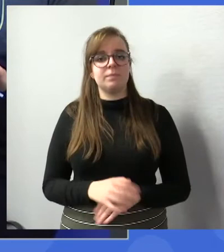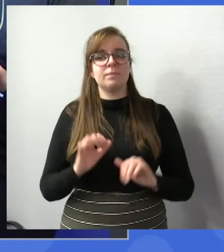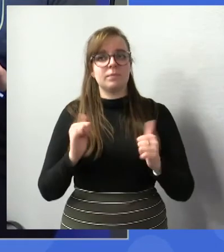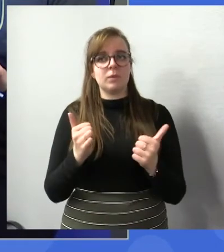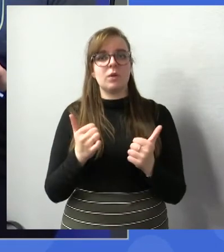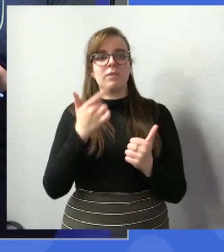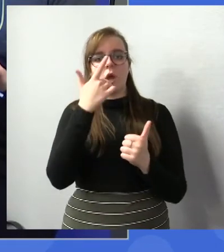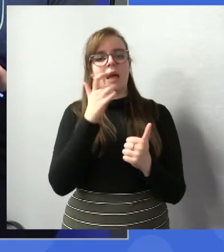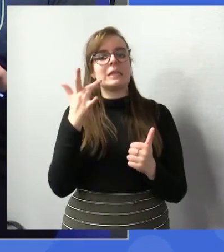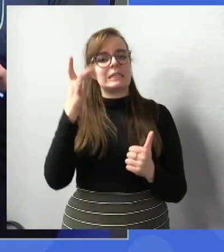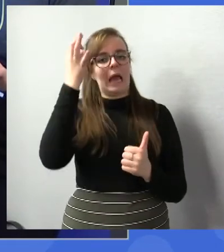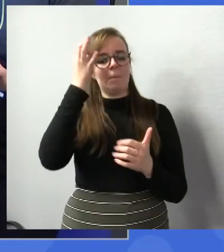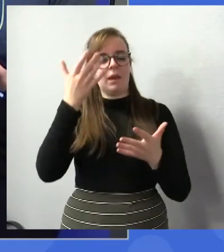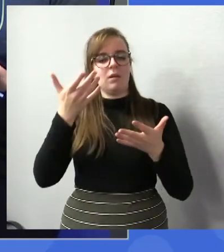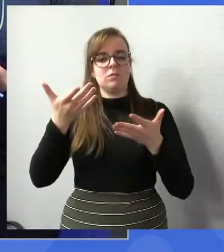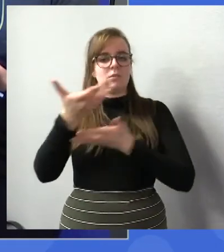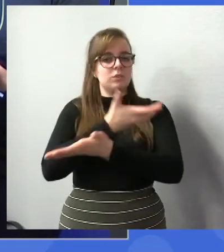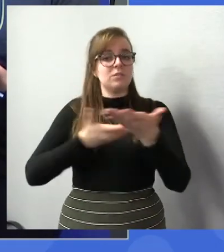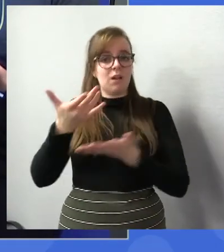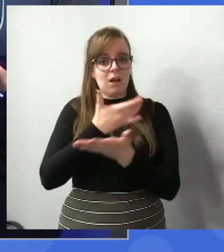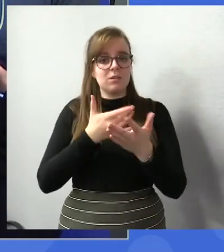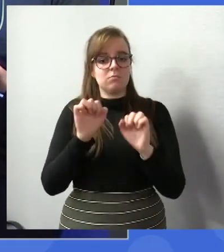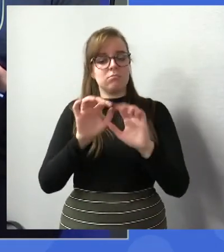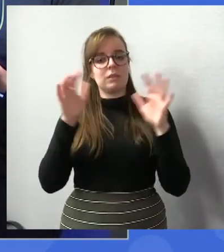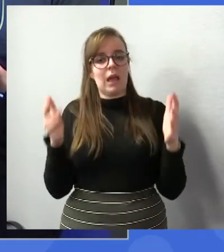could take ten minutes now to discuss that in your tables and then we'll come